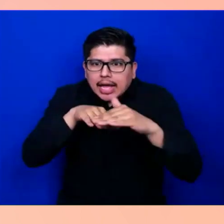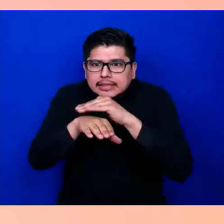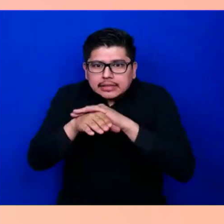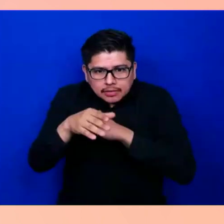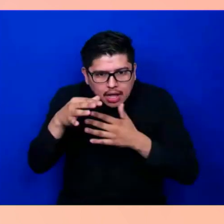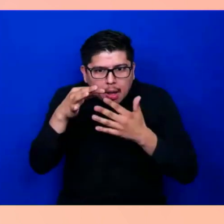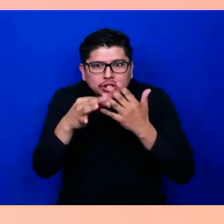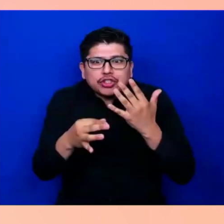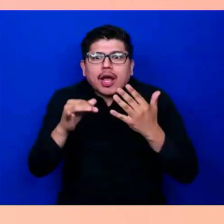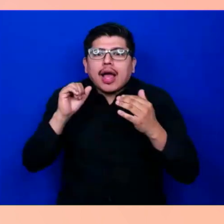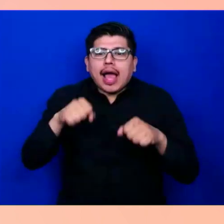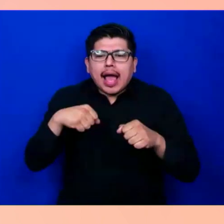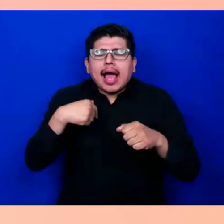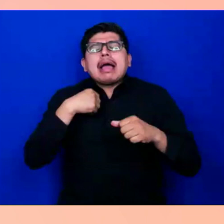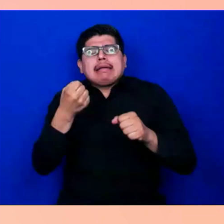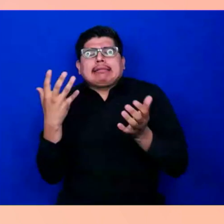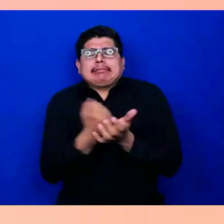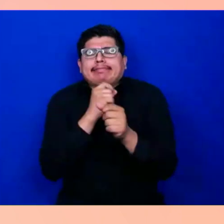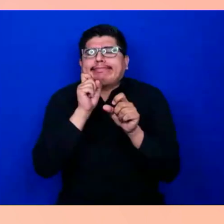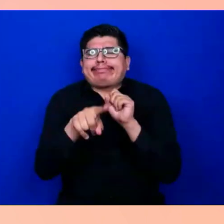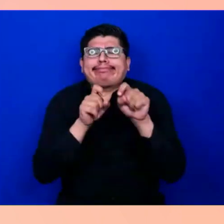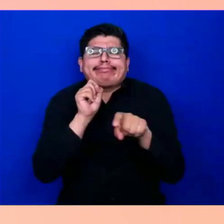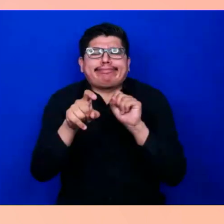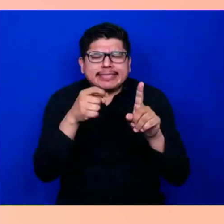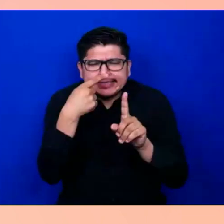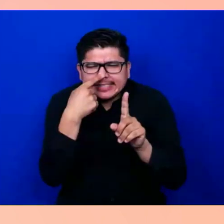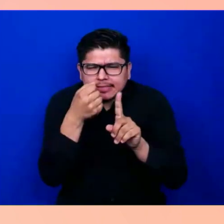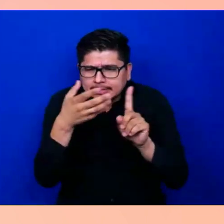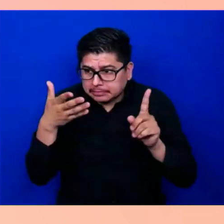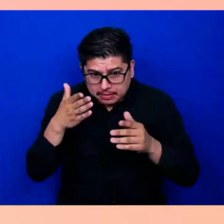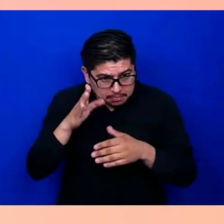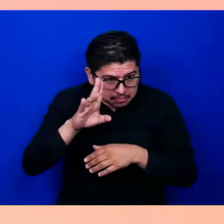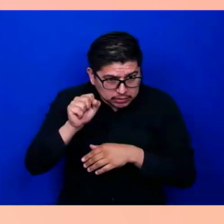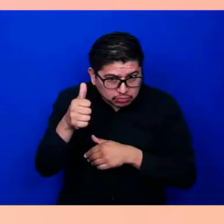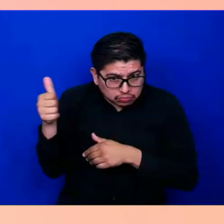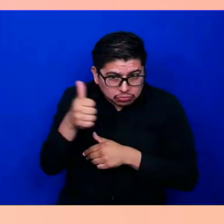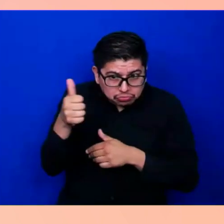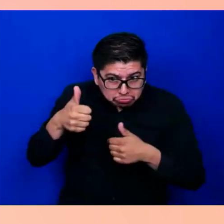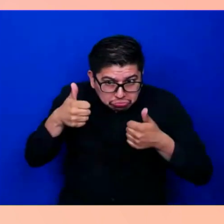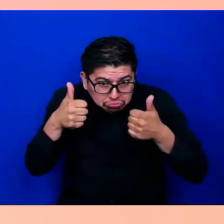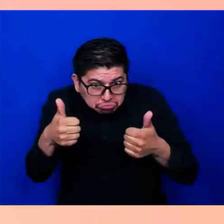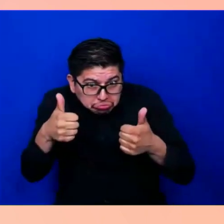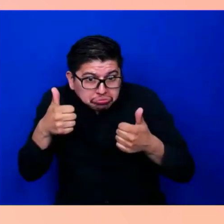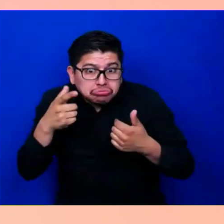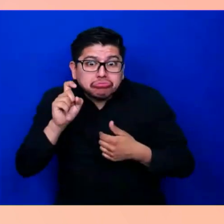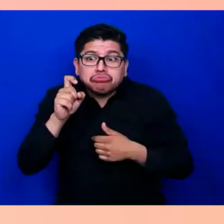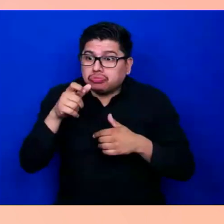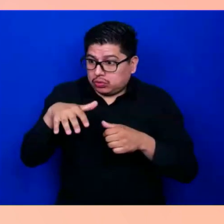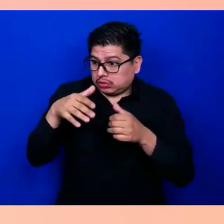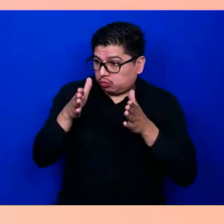If the buzzer better mode of transport for me because of my three locations, what accessibility options are there?